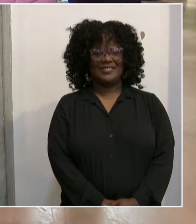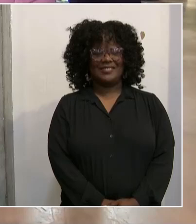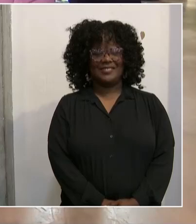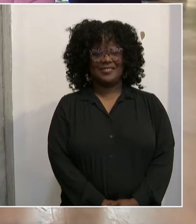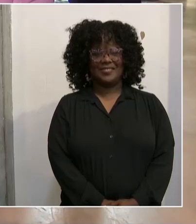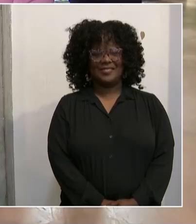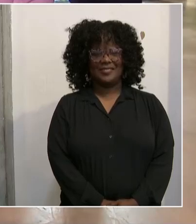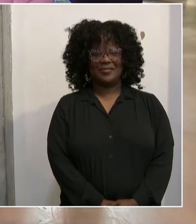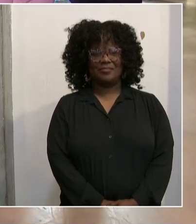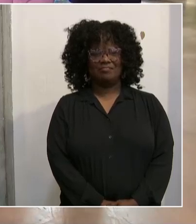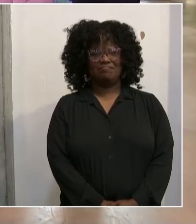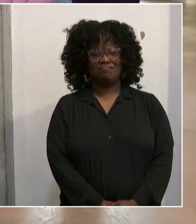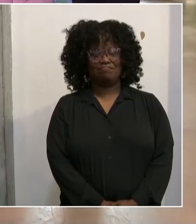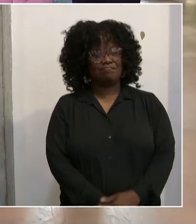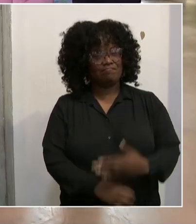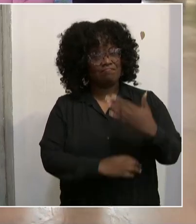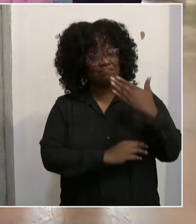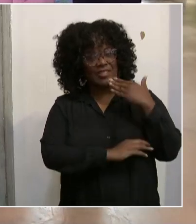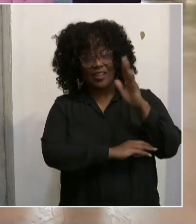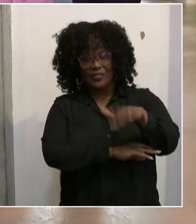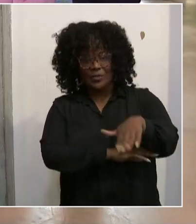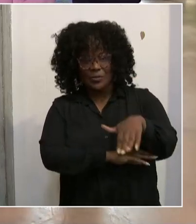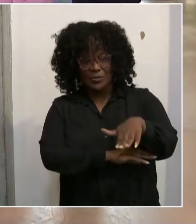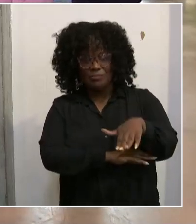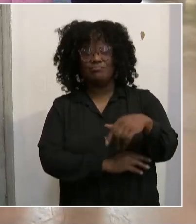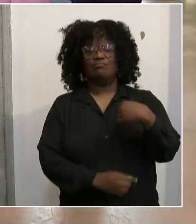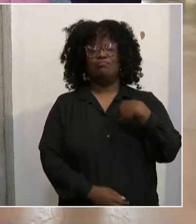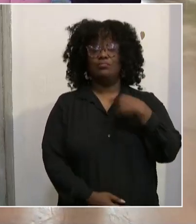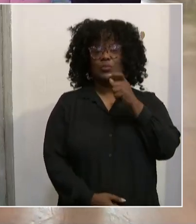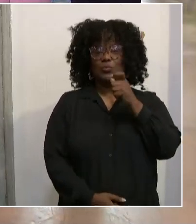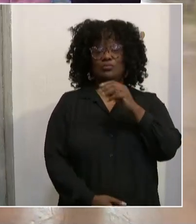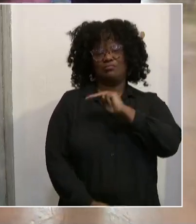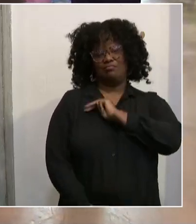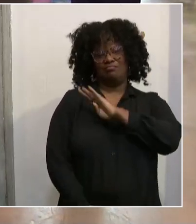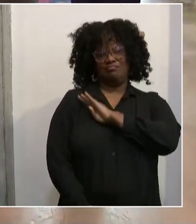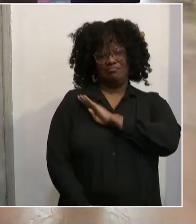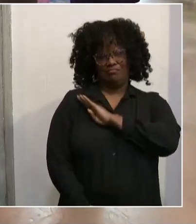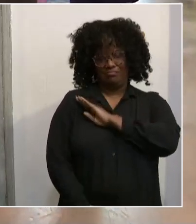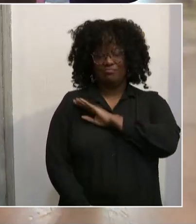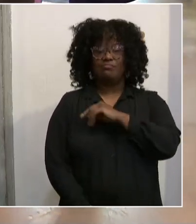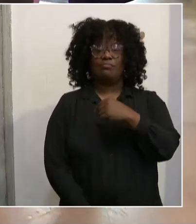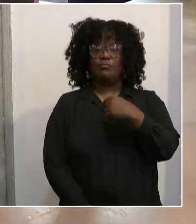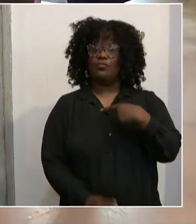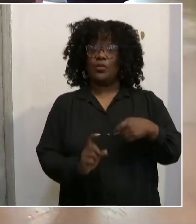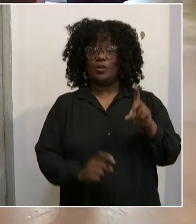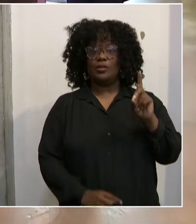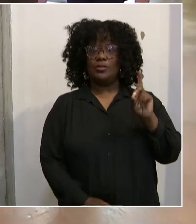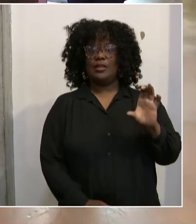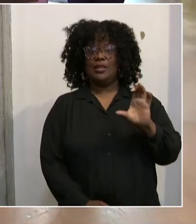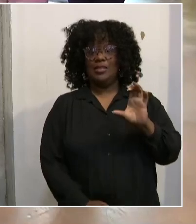Good good afternoon everybody. I'm Muriel Bowser. I am the mayor of the best city in the world, uh,